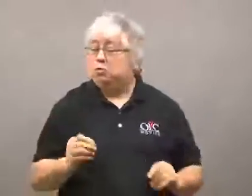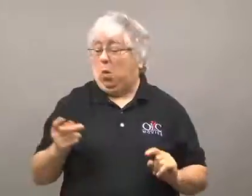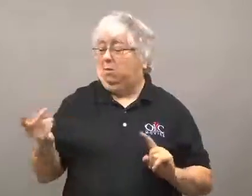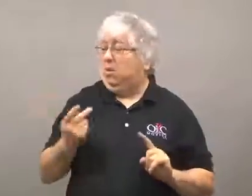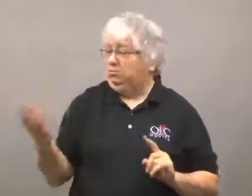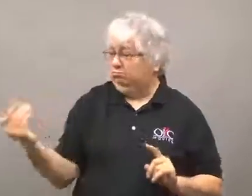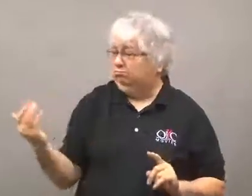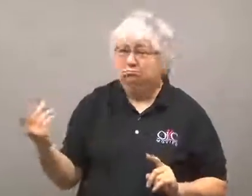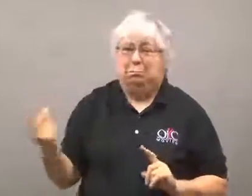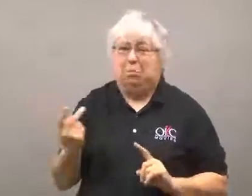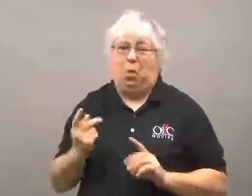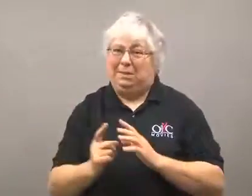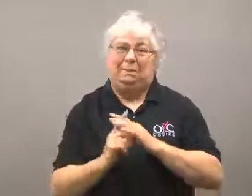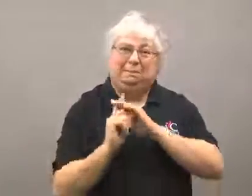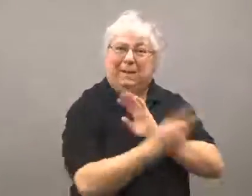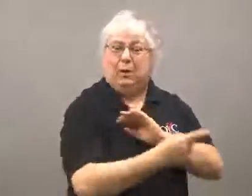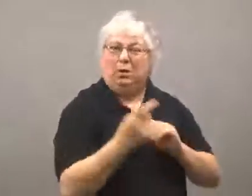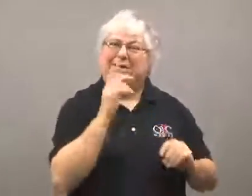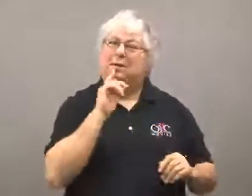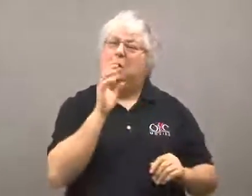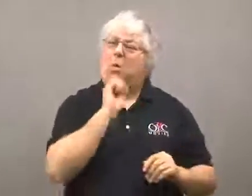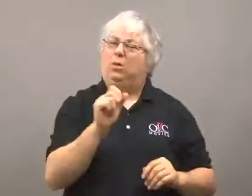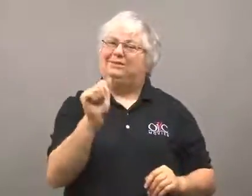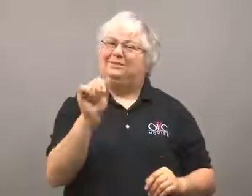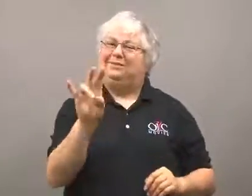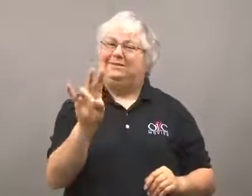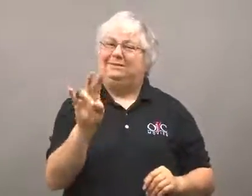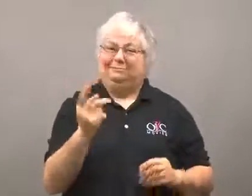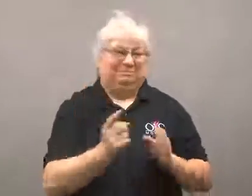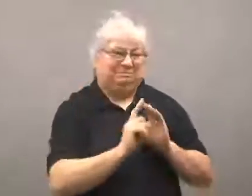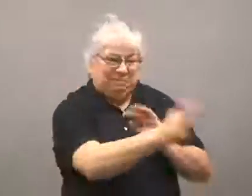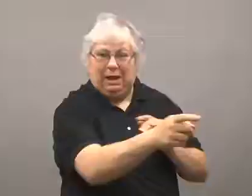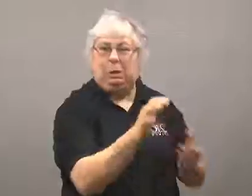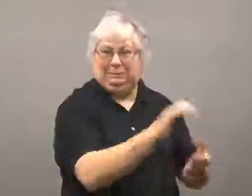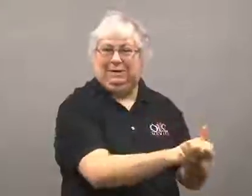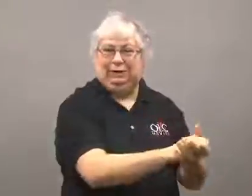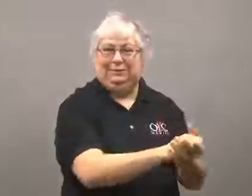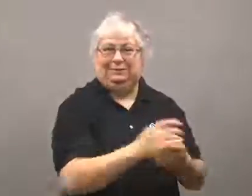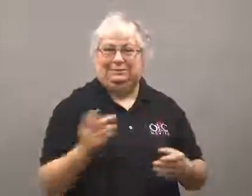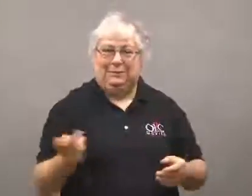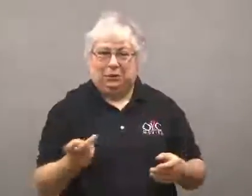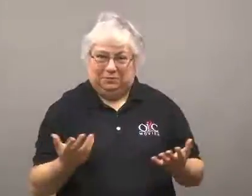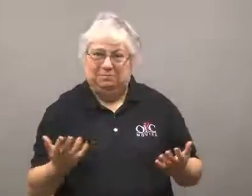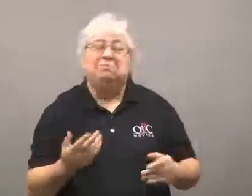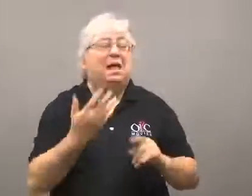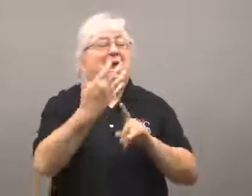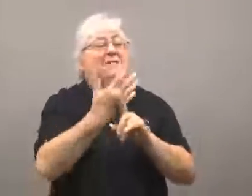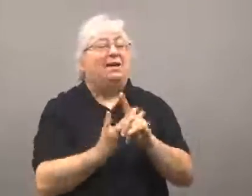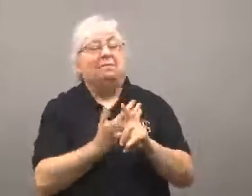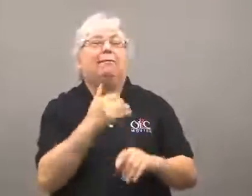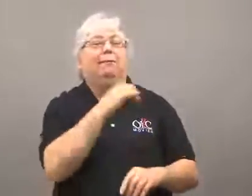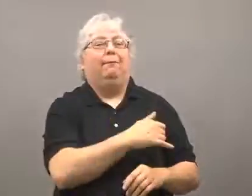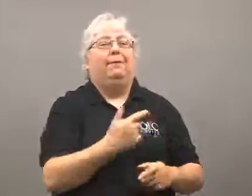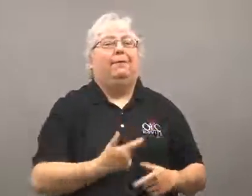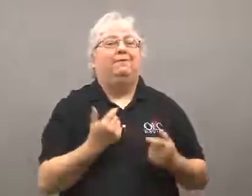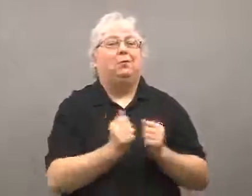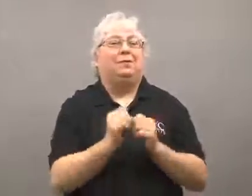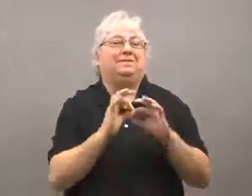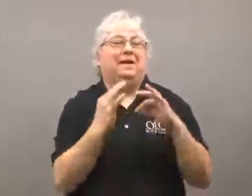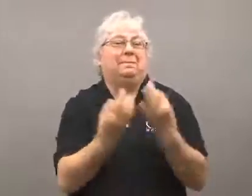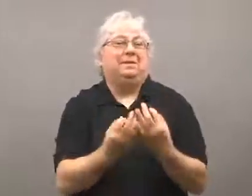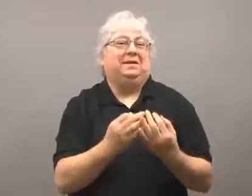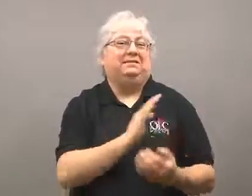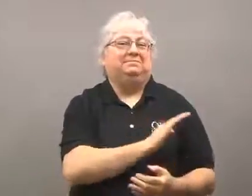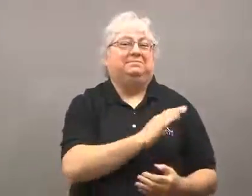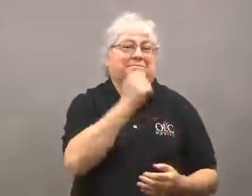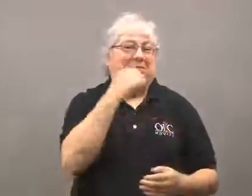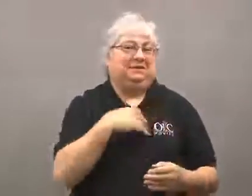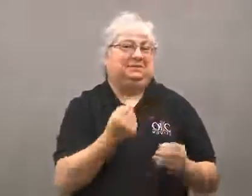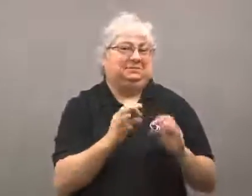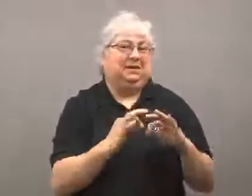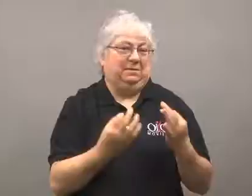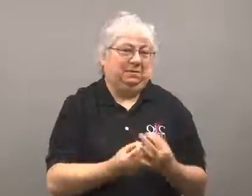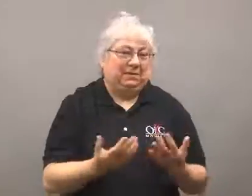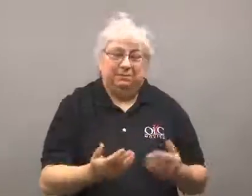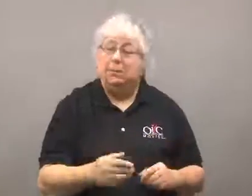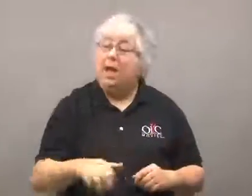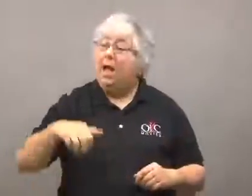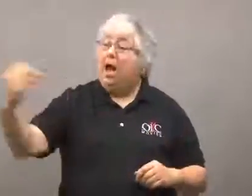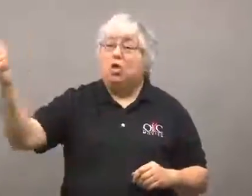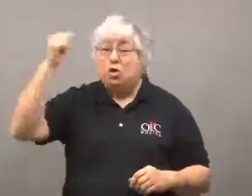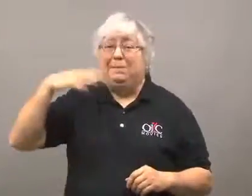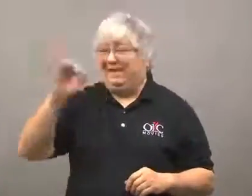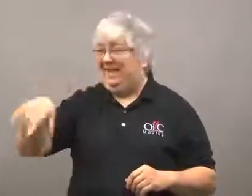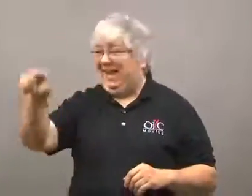He and his cousin were both 17, so they decided to elope.